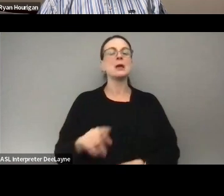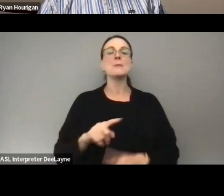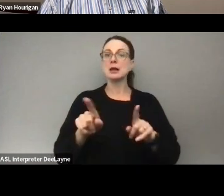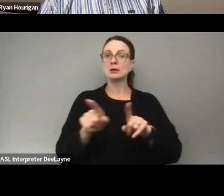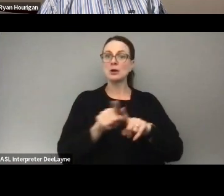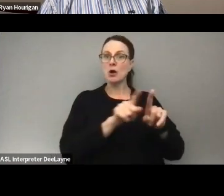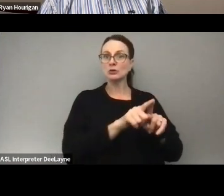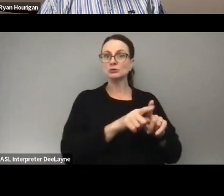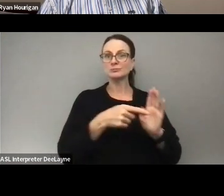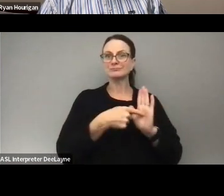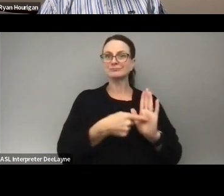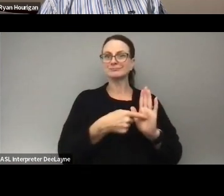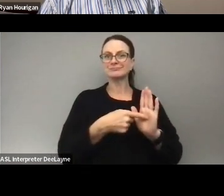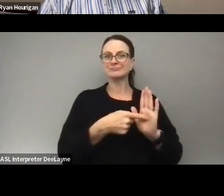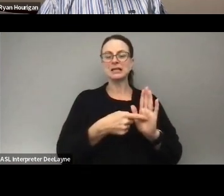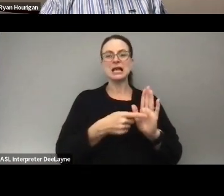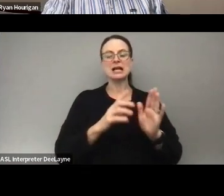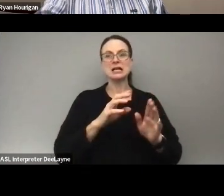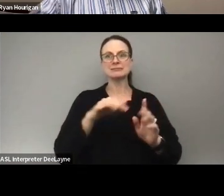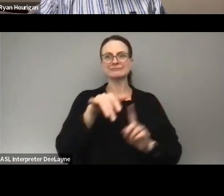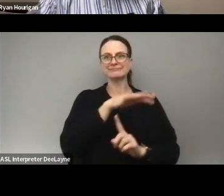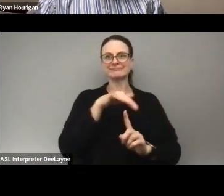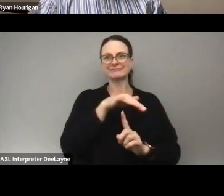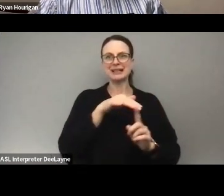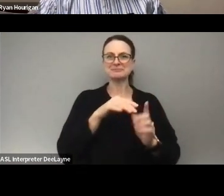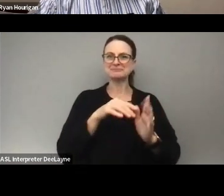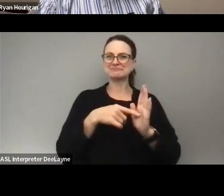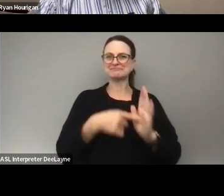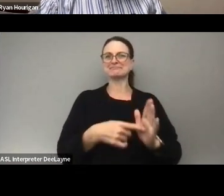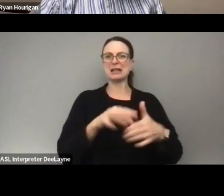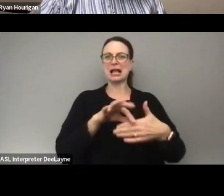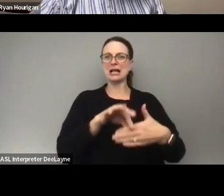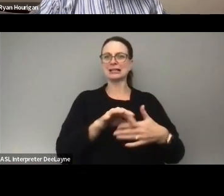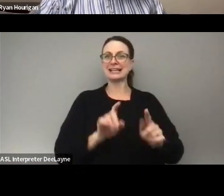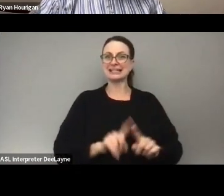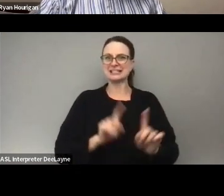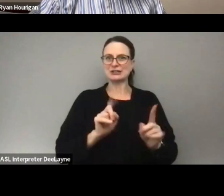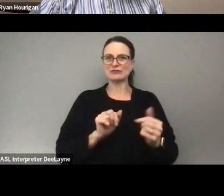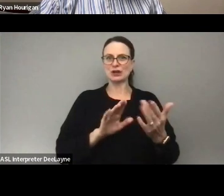to represent content differently. I'm gonna give you one example that we do at the Prism project.